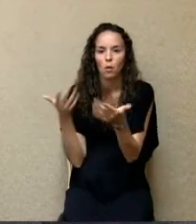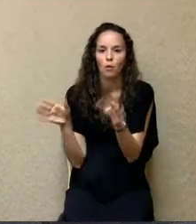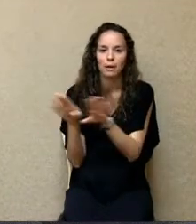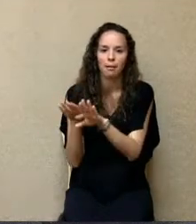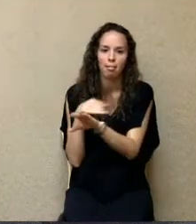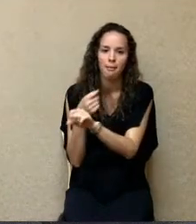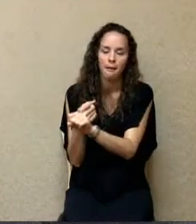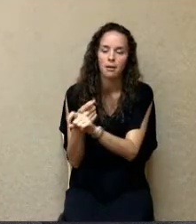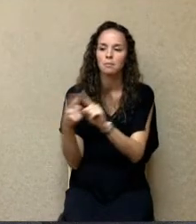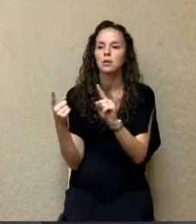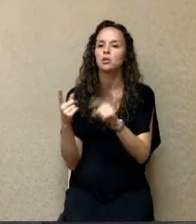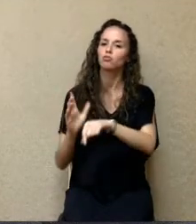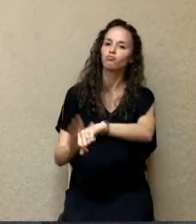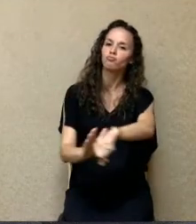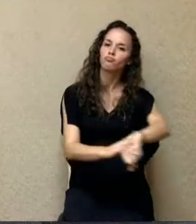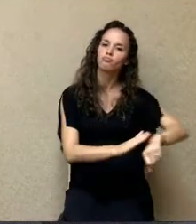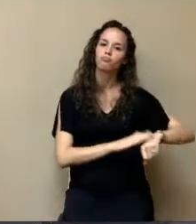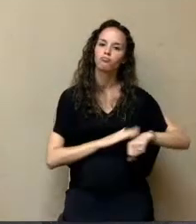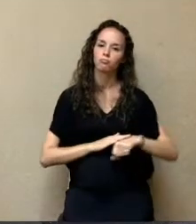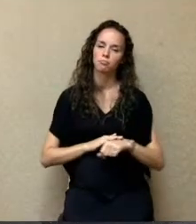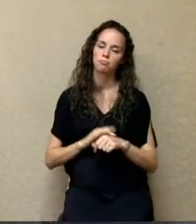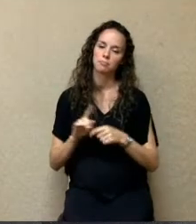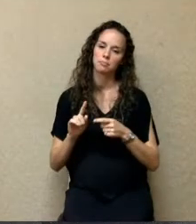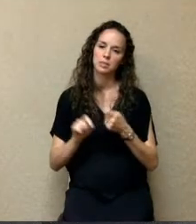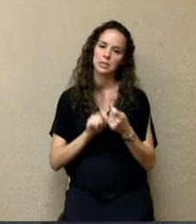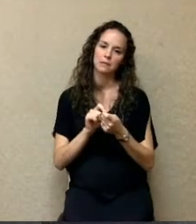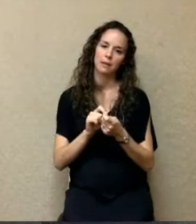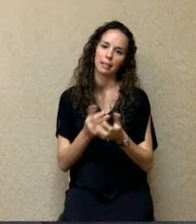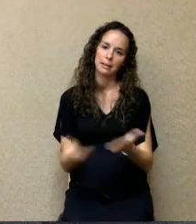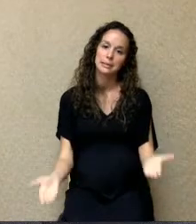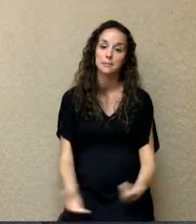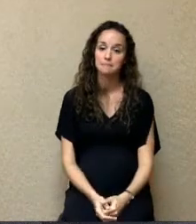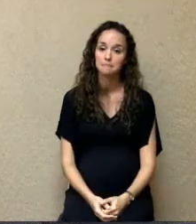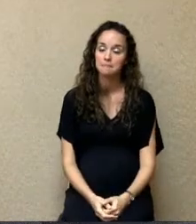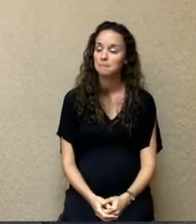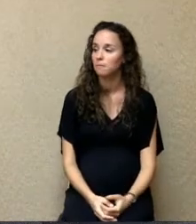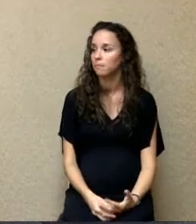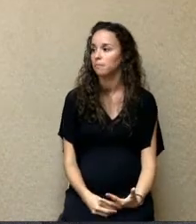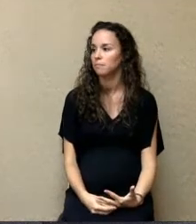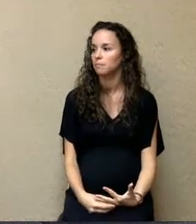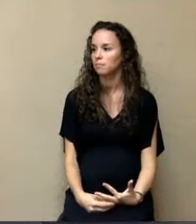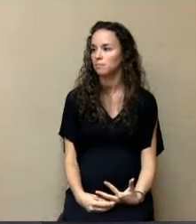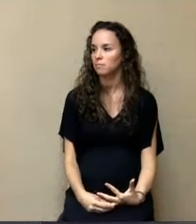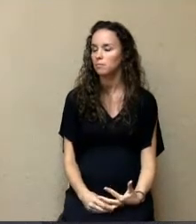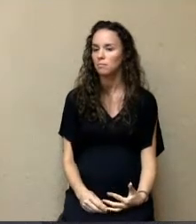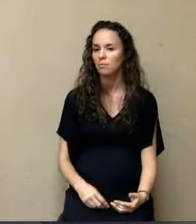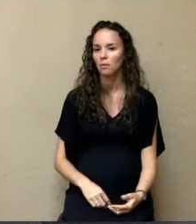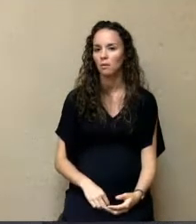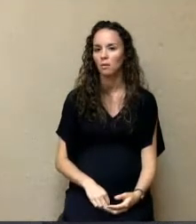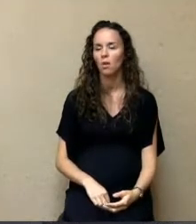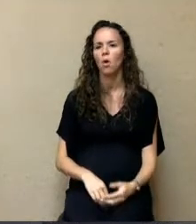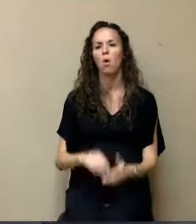indicate various different things. So, oh so I guess I didn't, let me go back